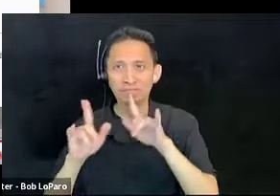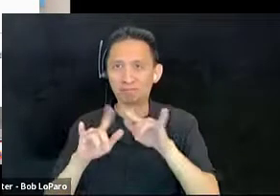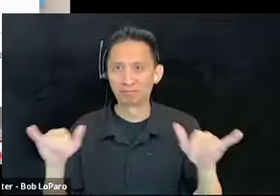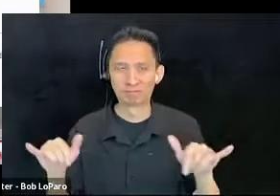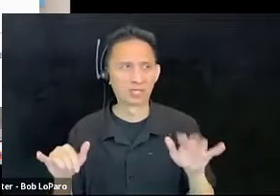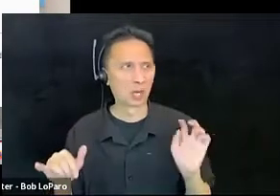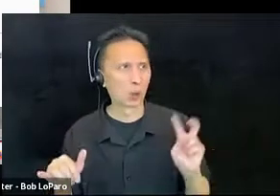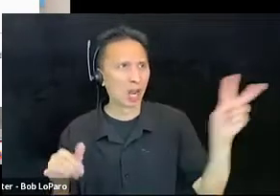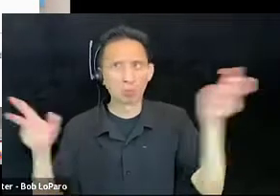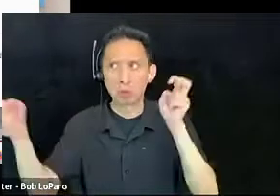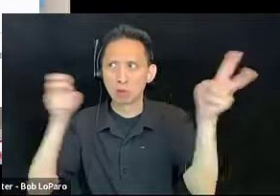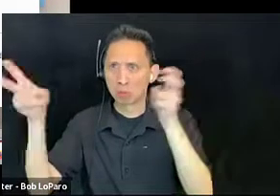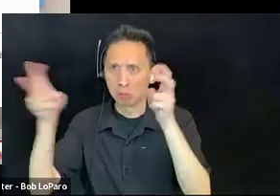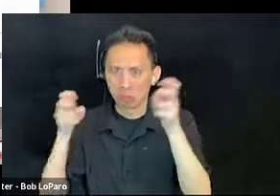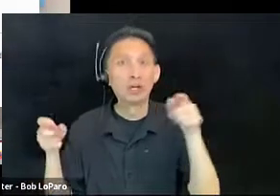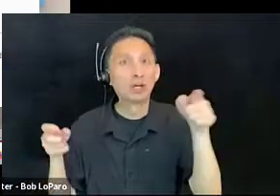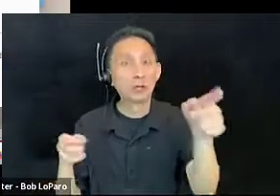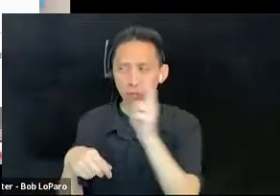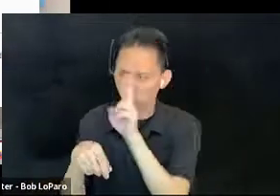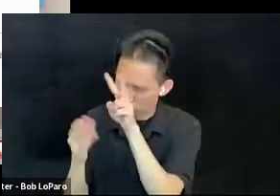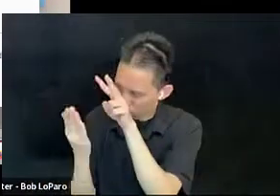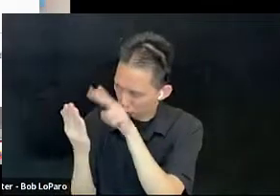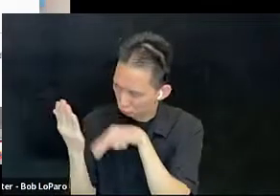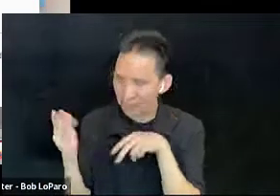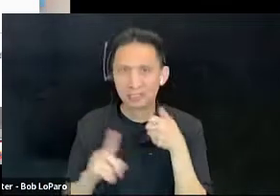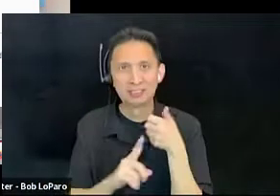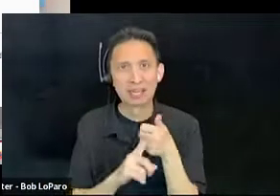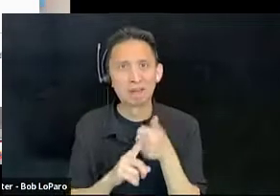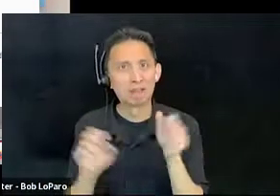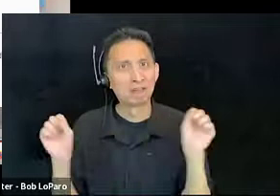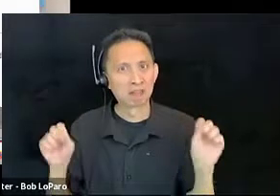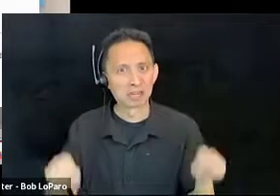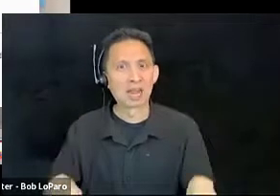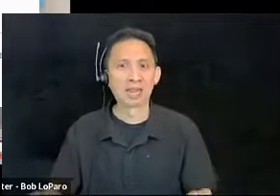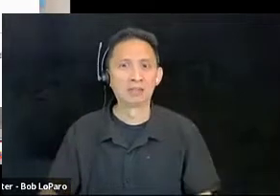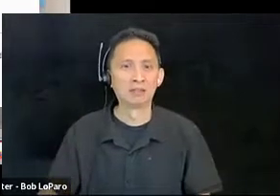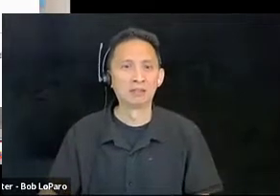including a lot of this stuff on CVI specific content,